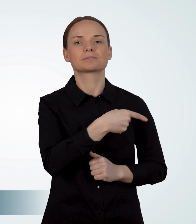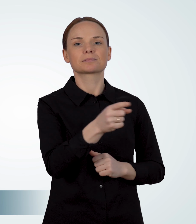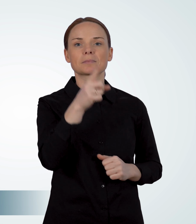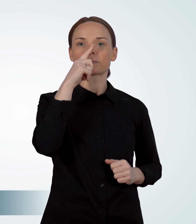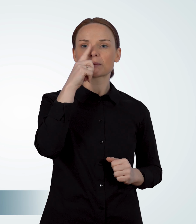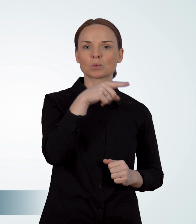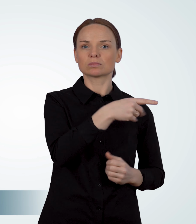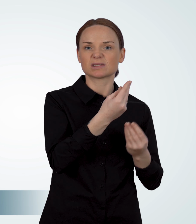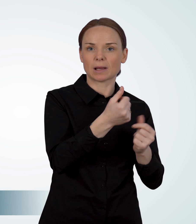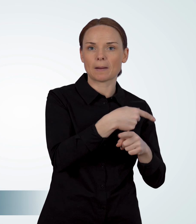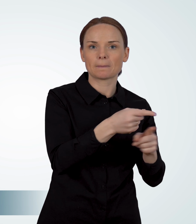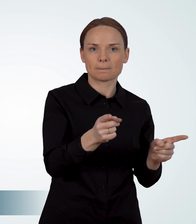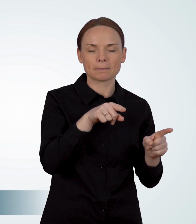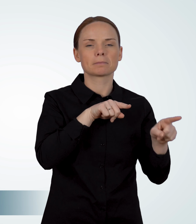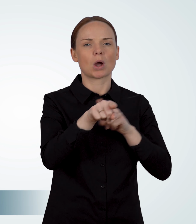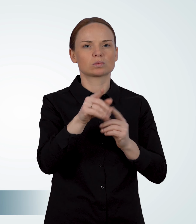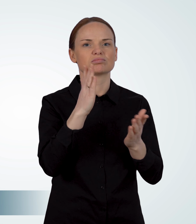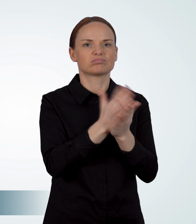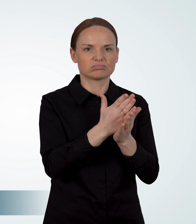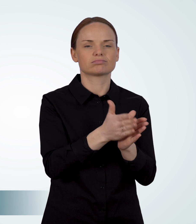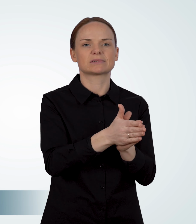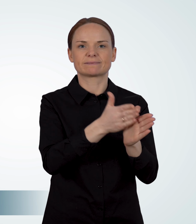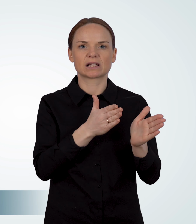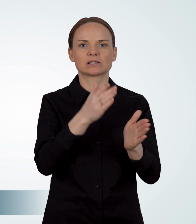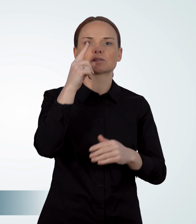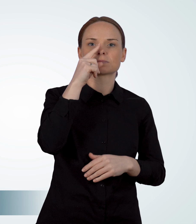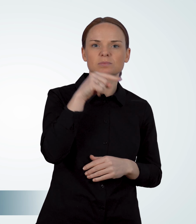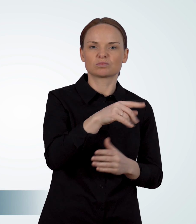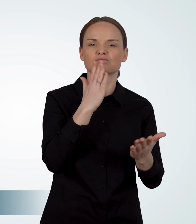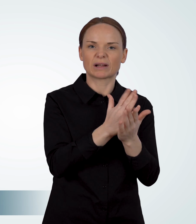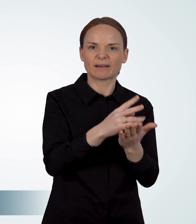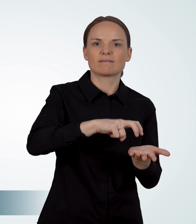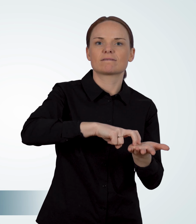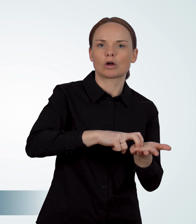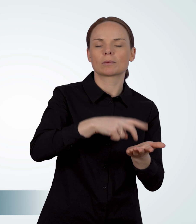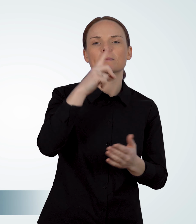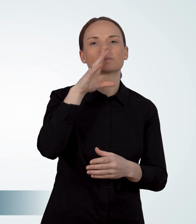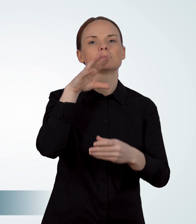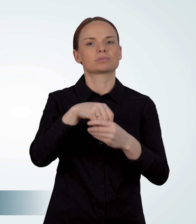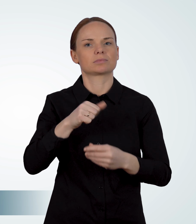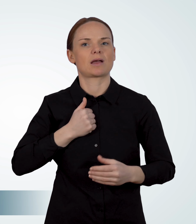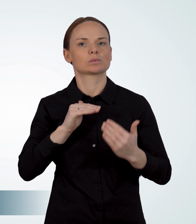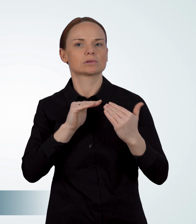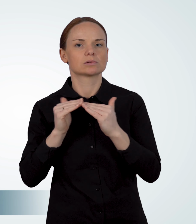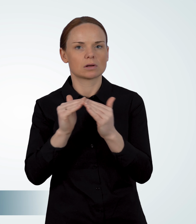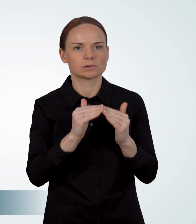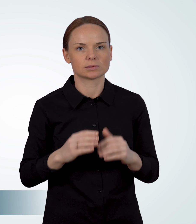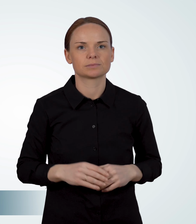They are some of the most disadvantaged and vulnerable people in society.